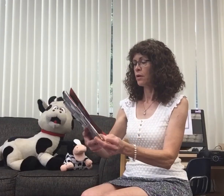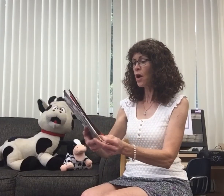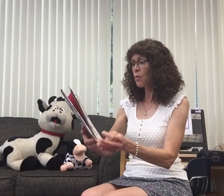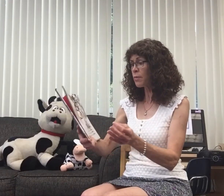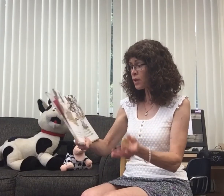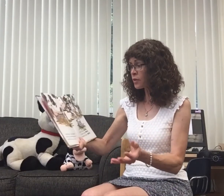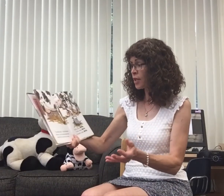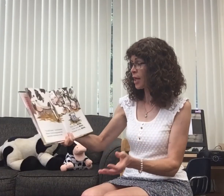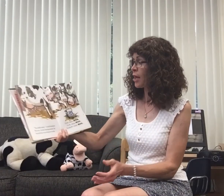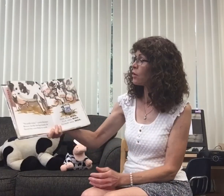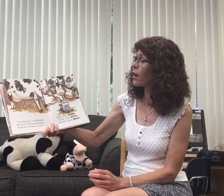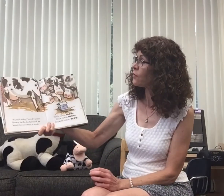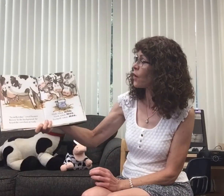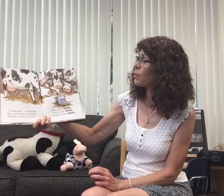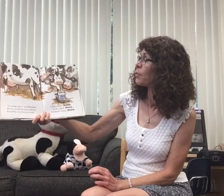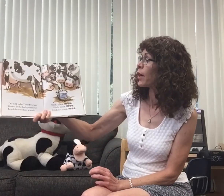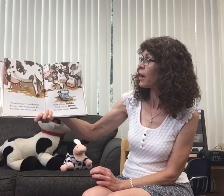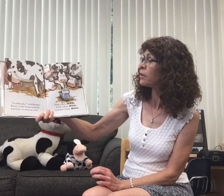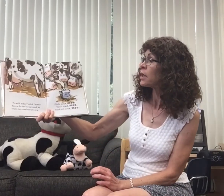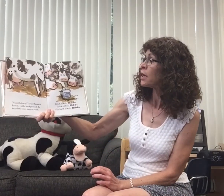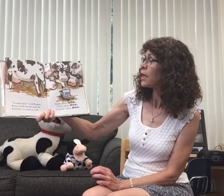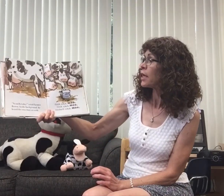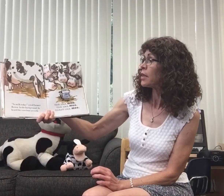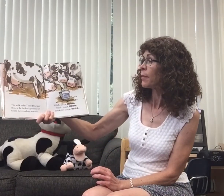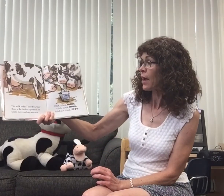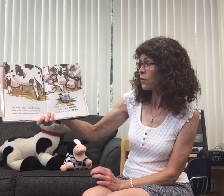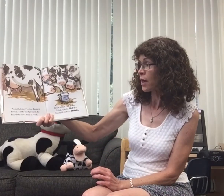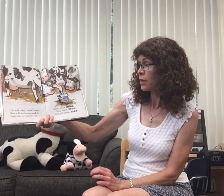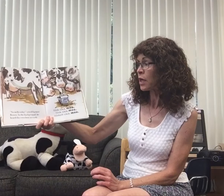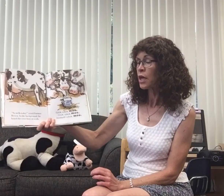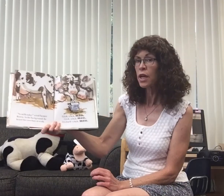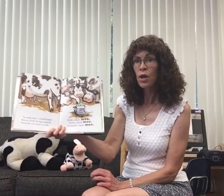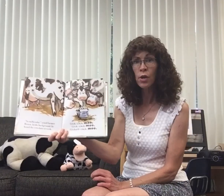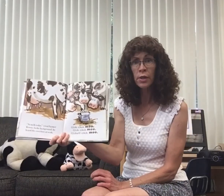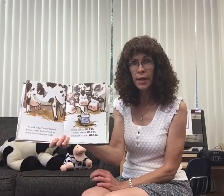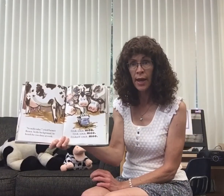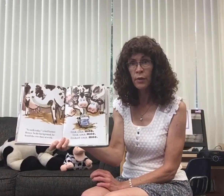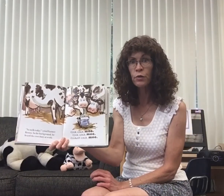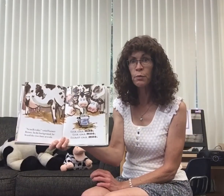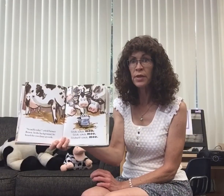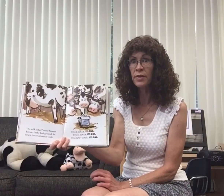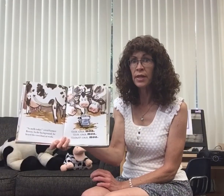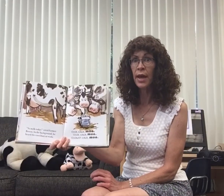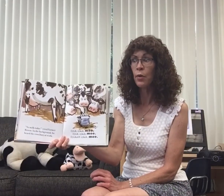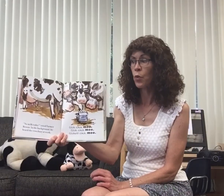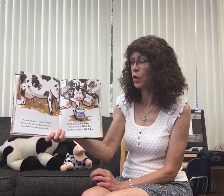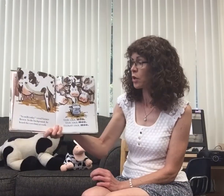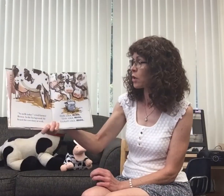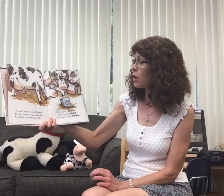"No milk today?!" cried Farmer Brown. In the background, he heard the cows busy at work.